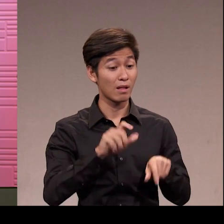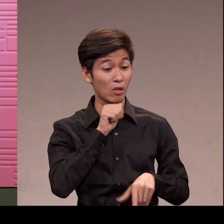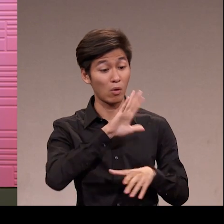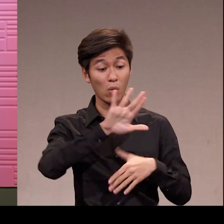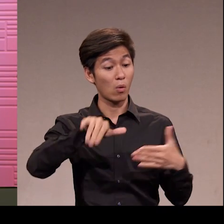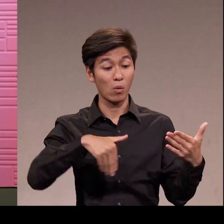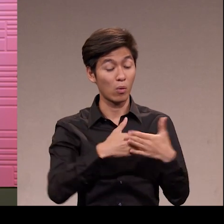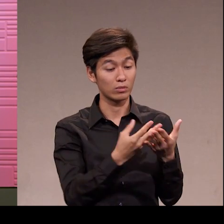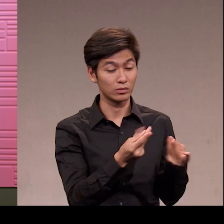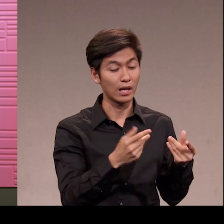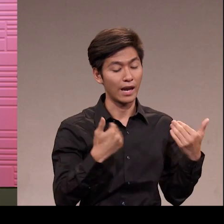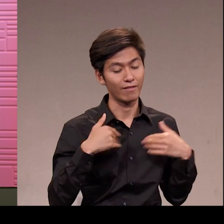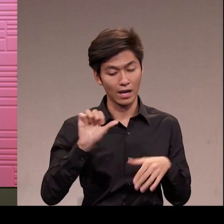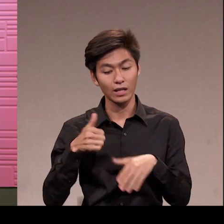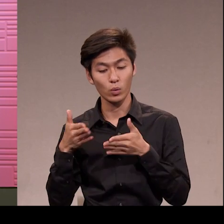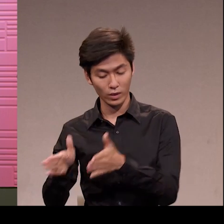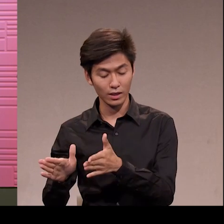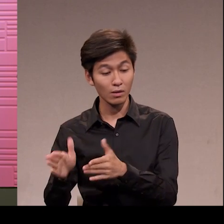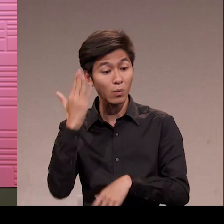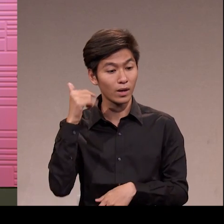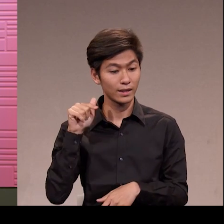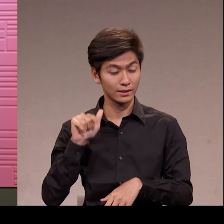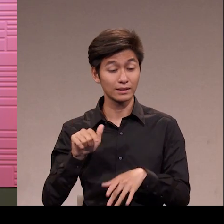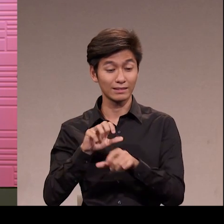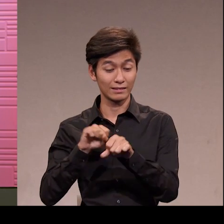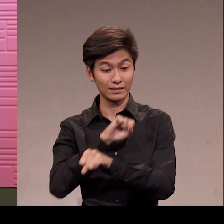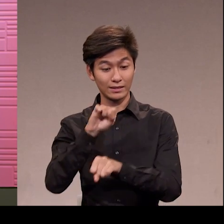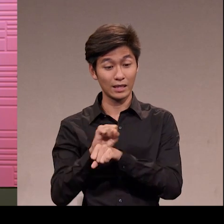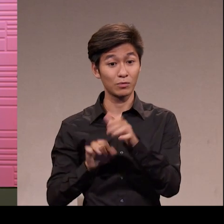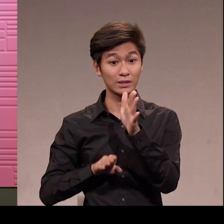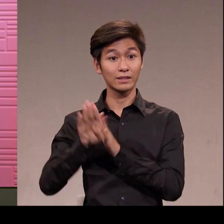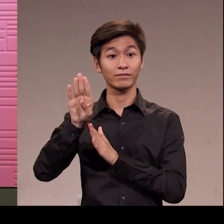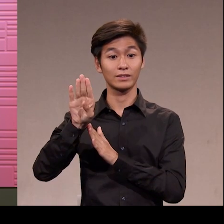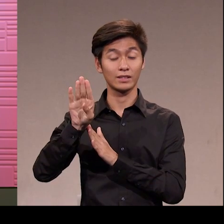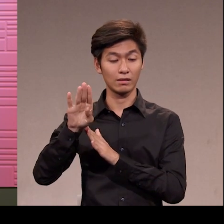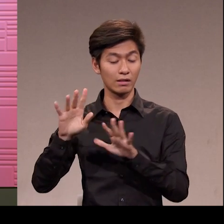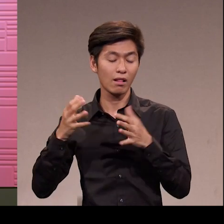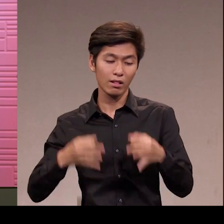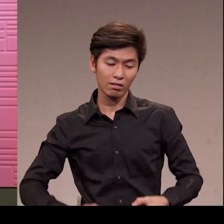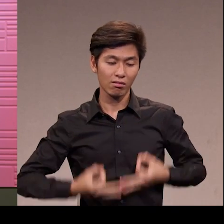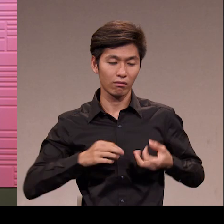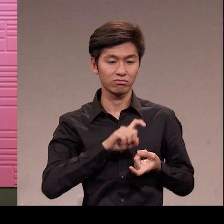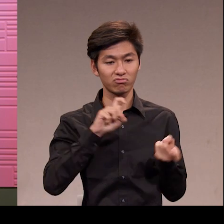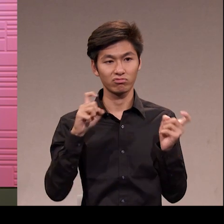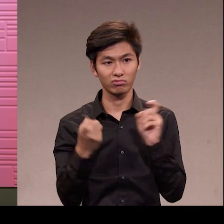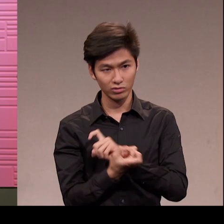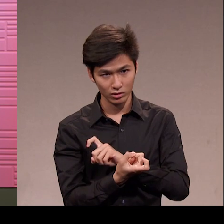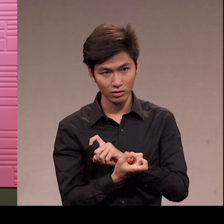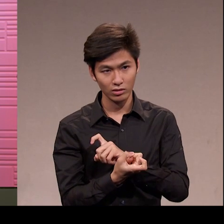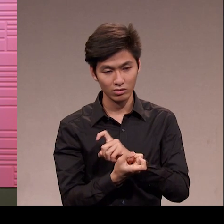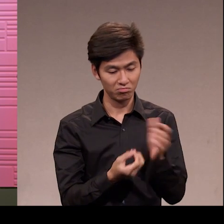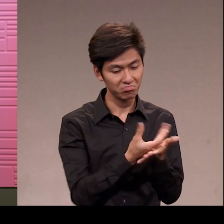Why so? Because as Singapore develops, lifestyles change, consumption, habits have also changed.